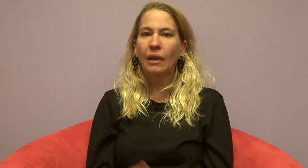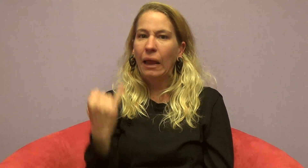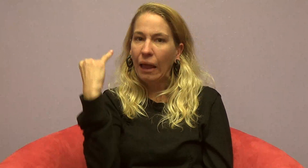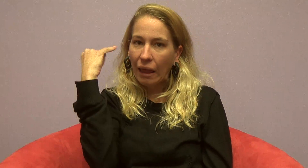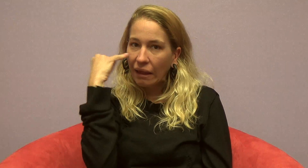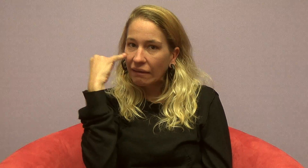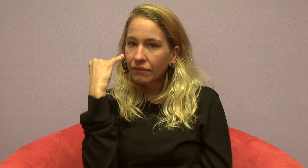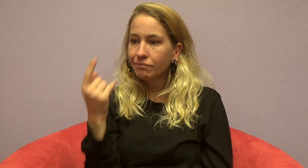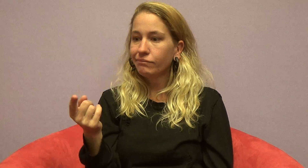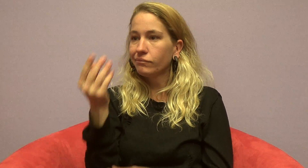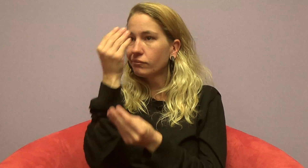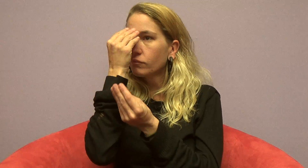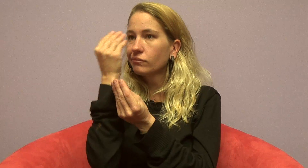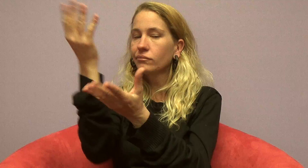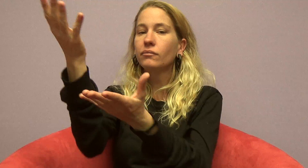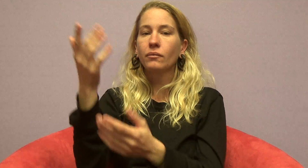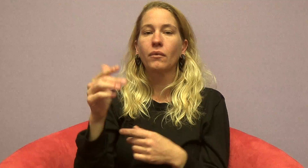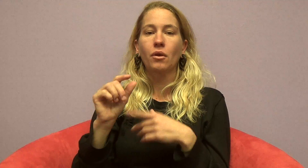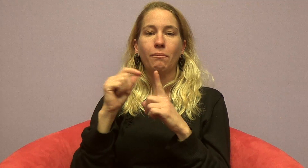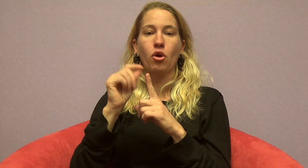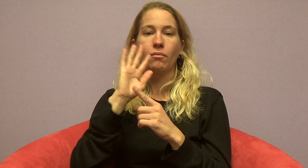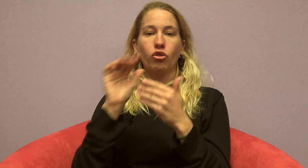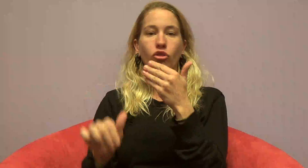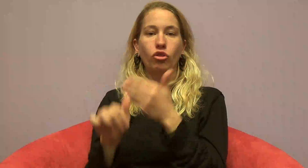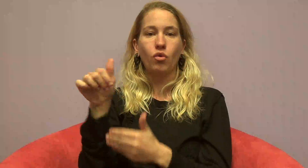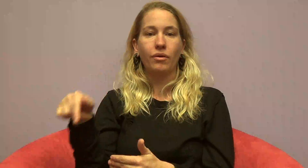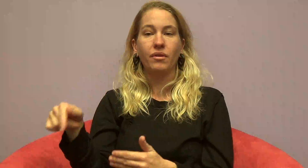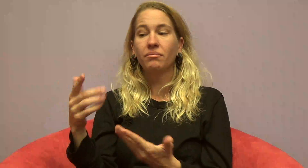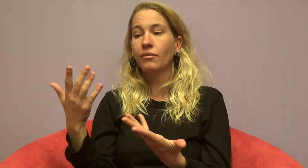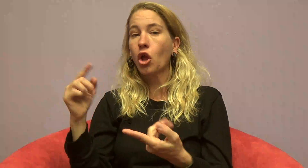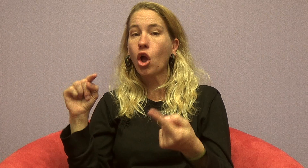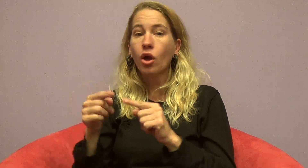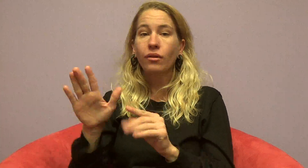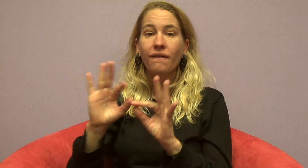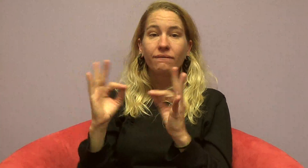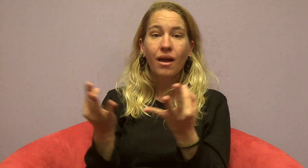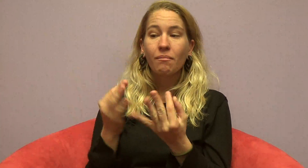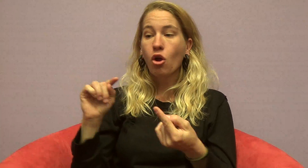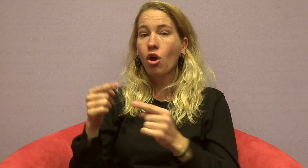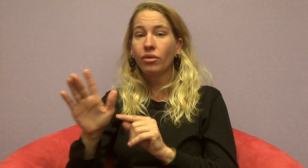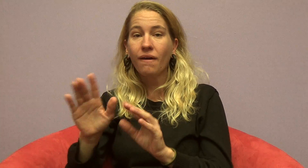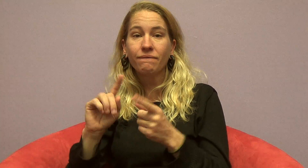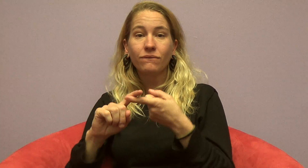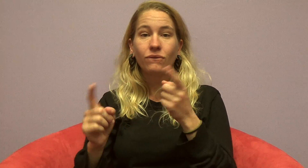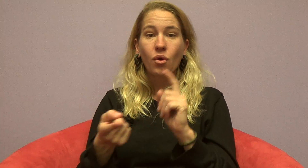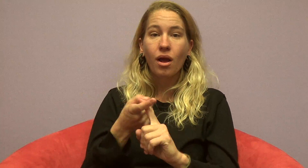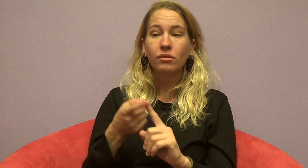Perp will threaten the child if the child tells anyone. Threaten to hurt their family, friends,